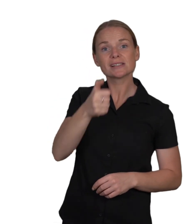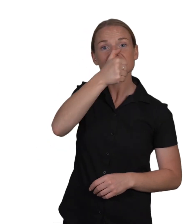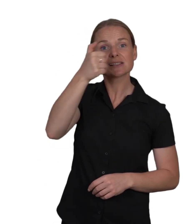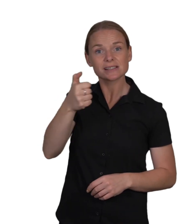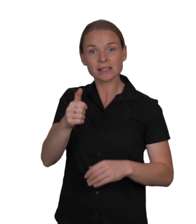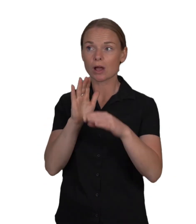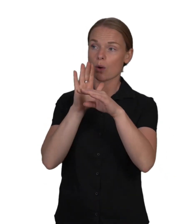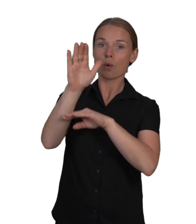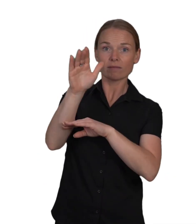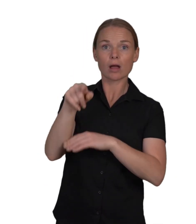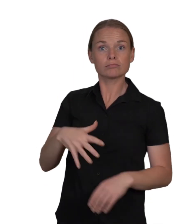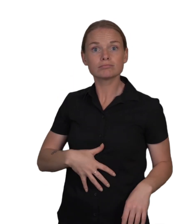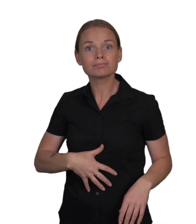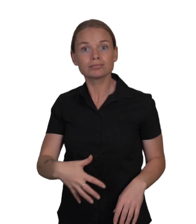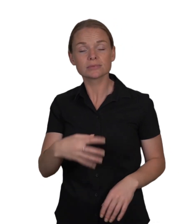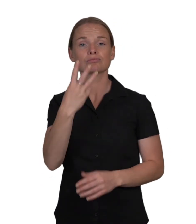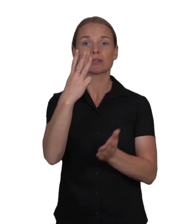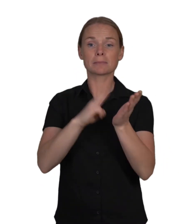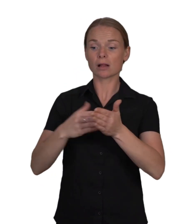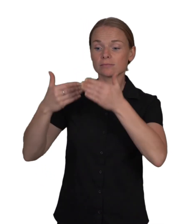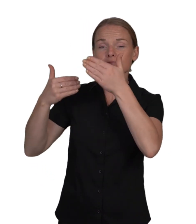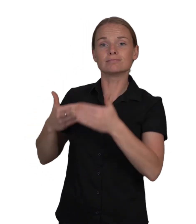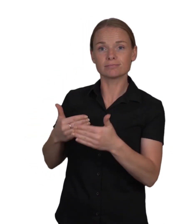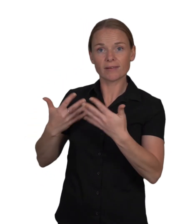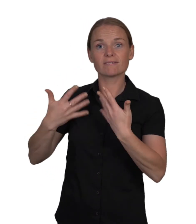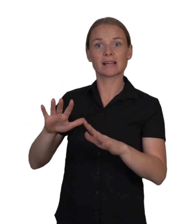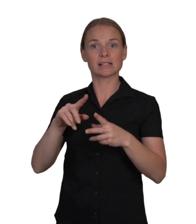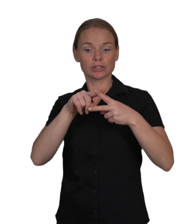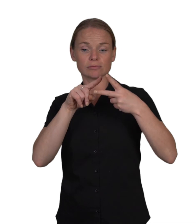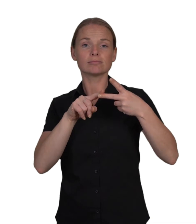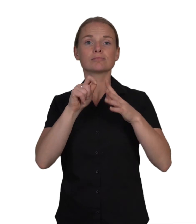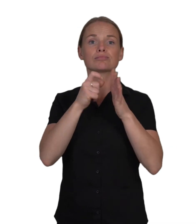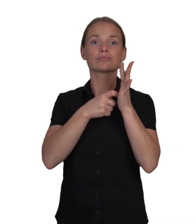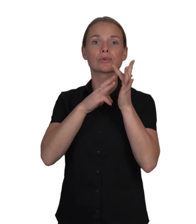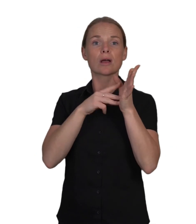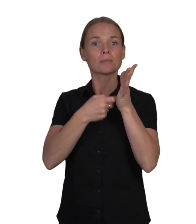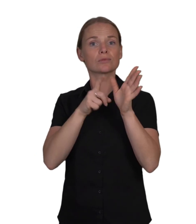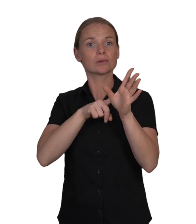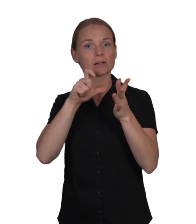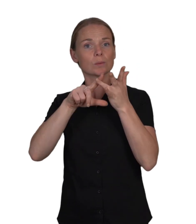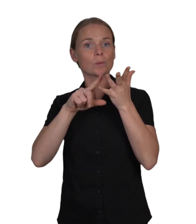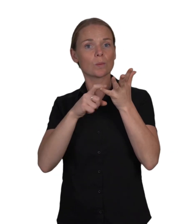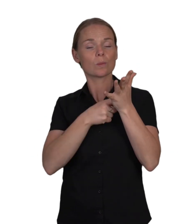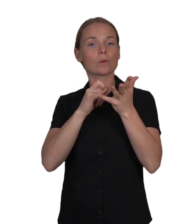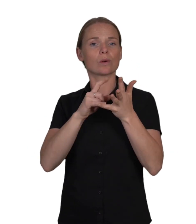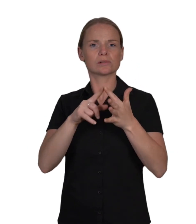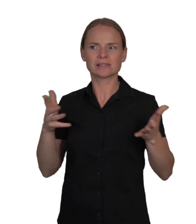Pregnant women aged 16 years or older who received their primary COVID-19 vaccination course